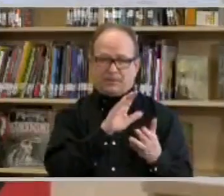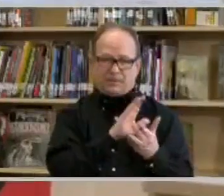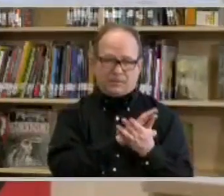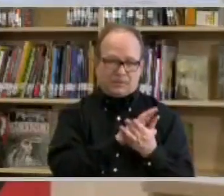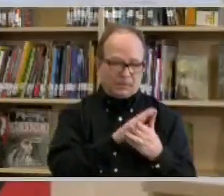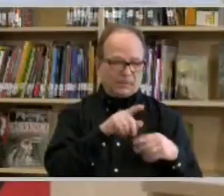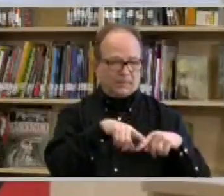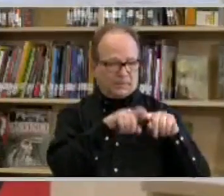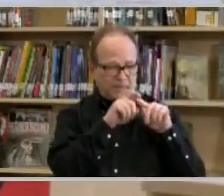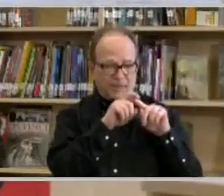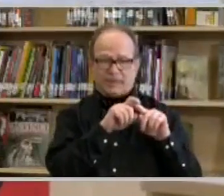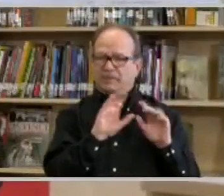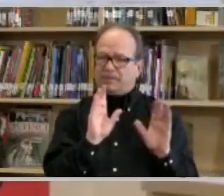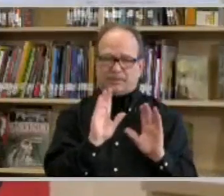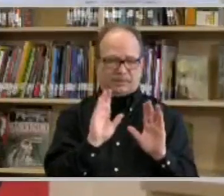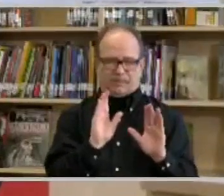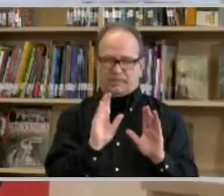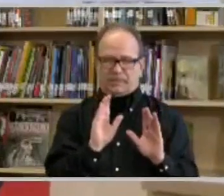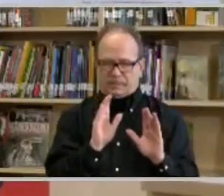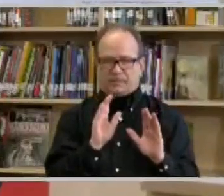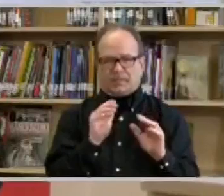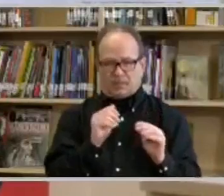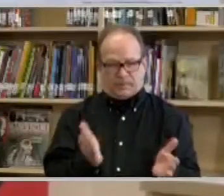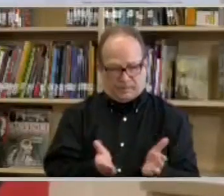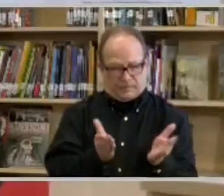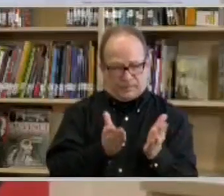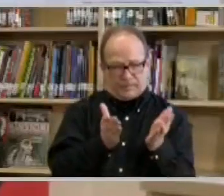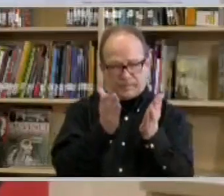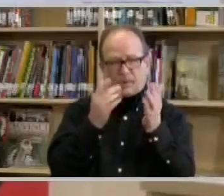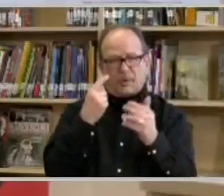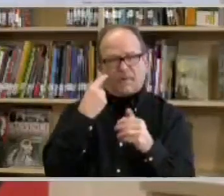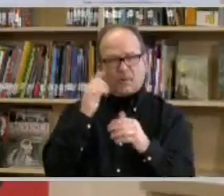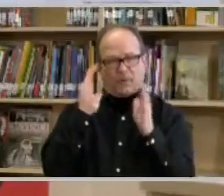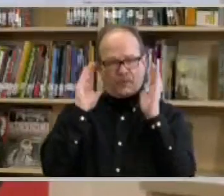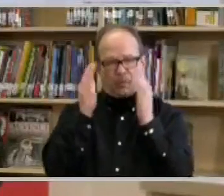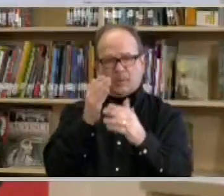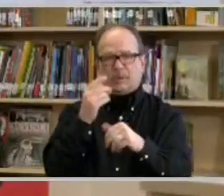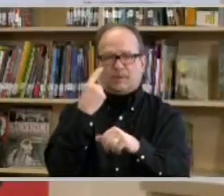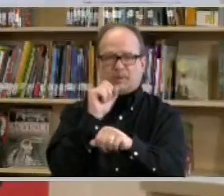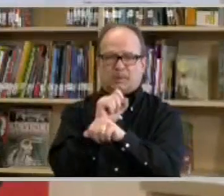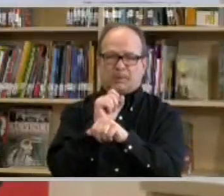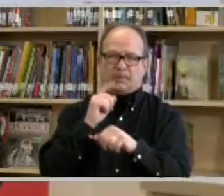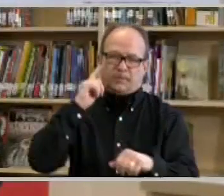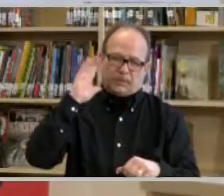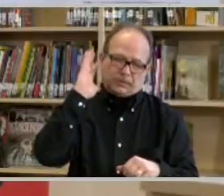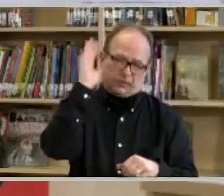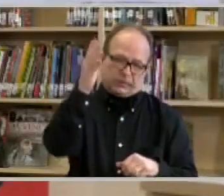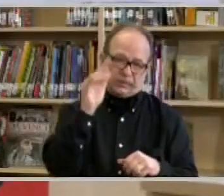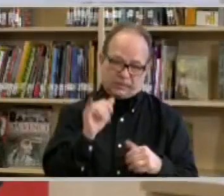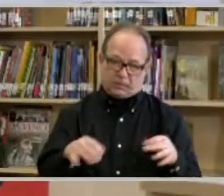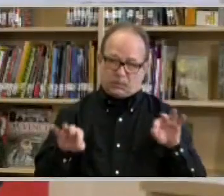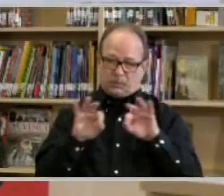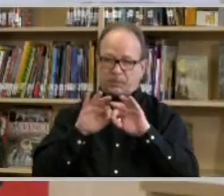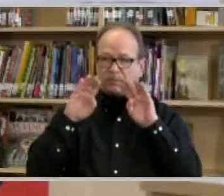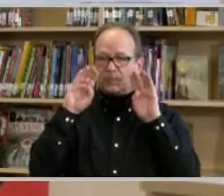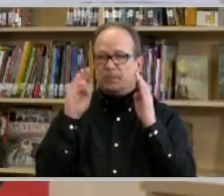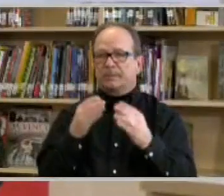FROM SCHOOL AND WORK FOR ANY